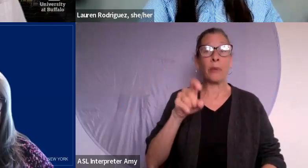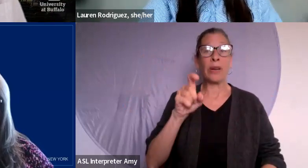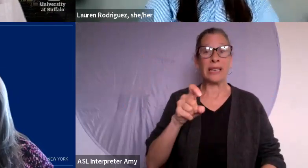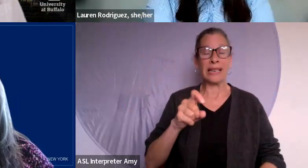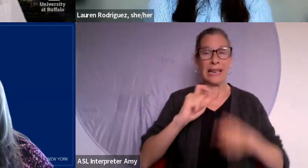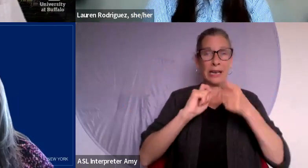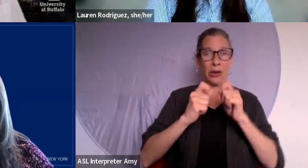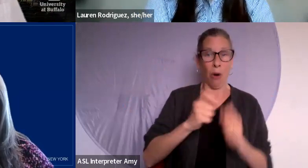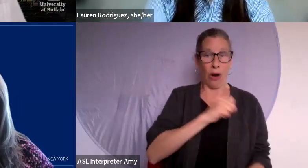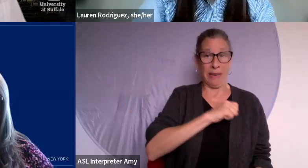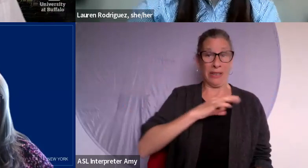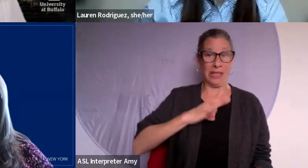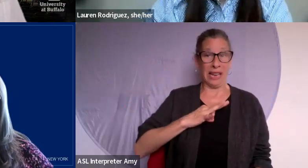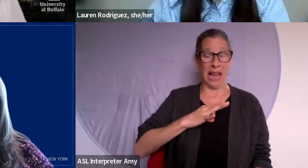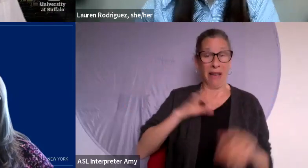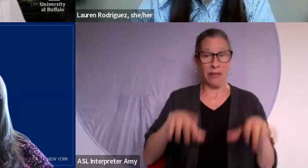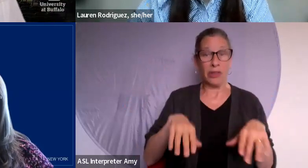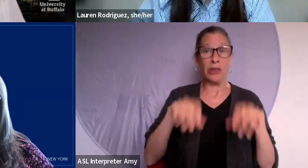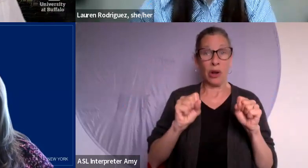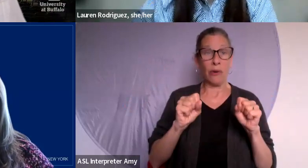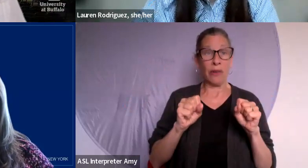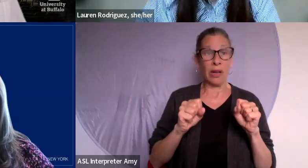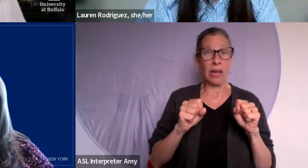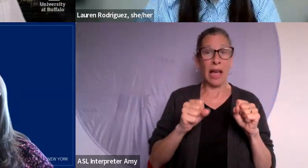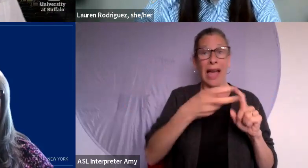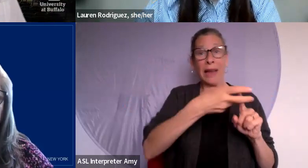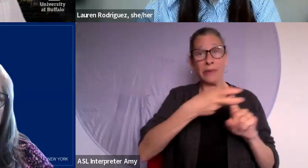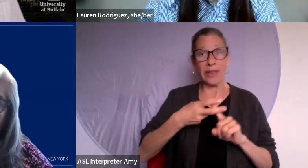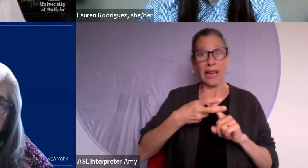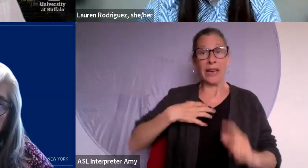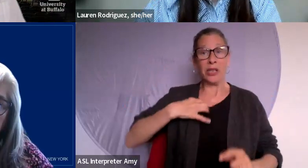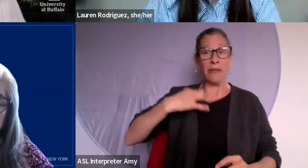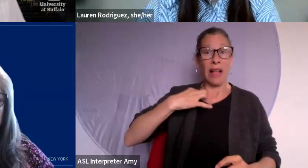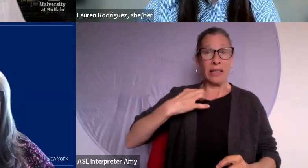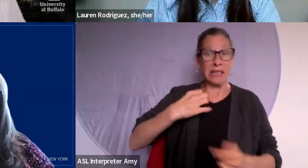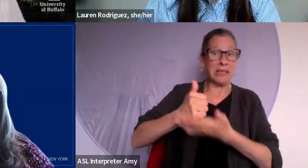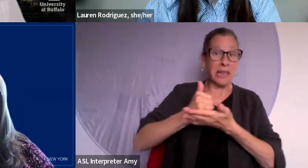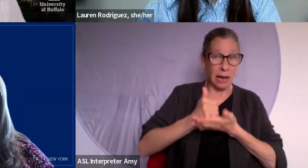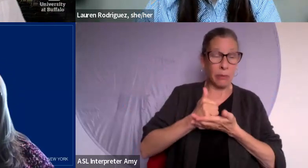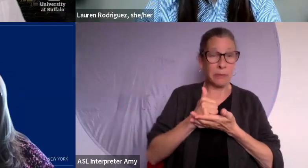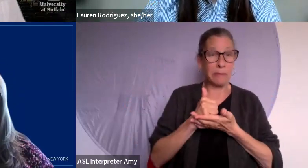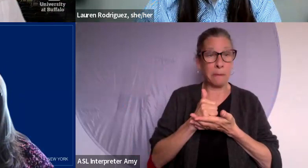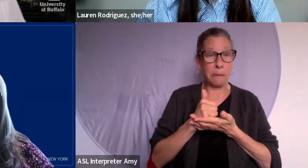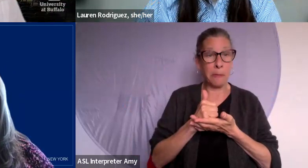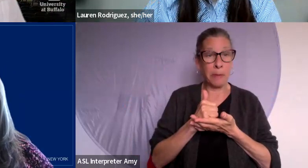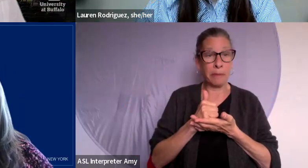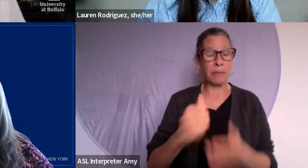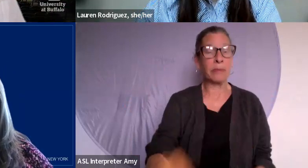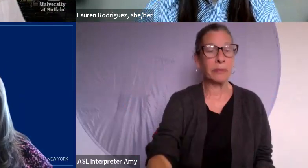staff to be able to do this and we've engaged volunteers at the campus level to help us with this. So Mark is serving as our